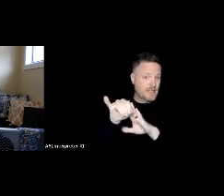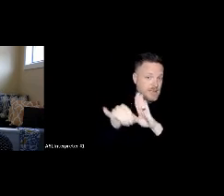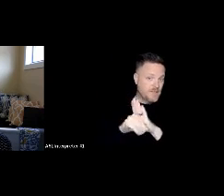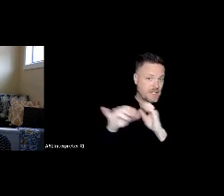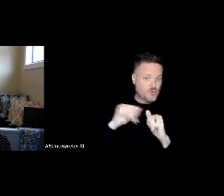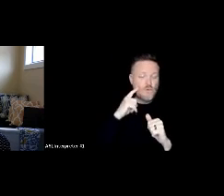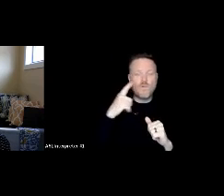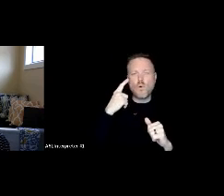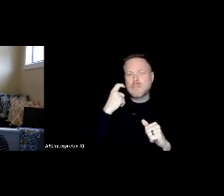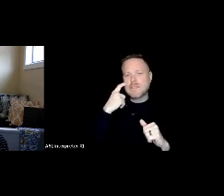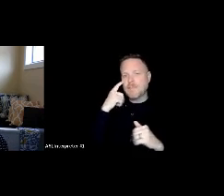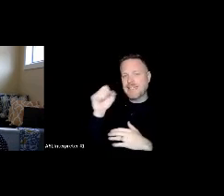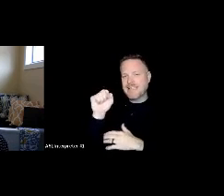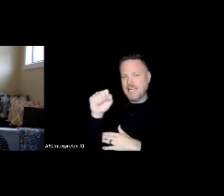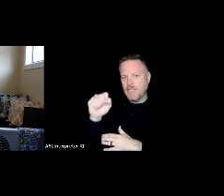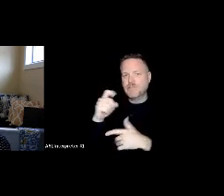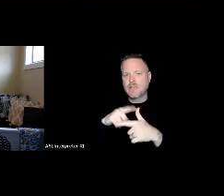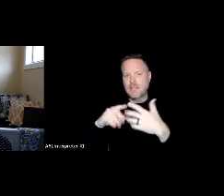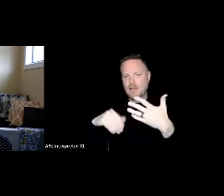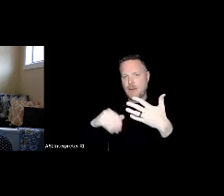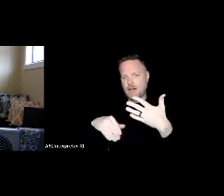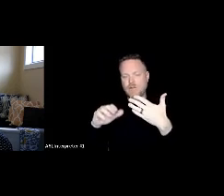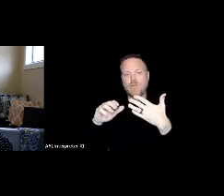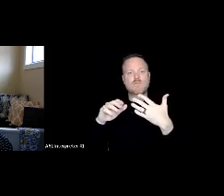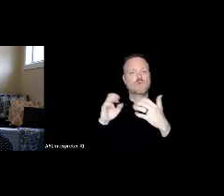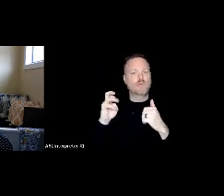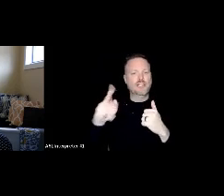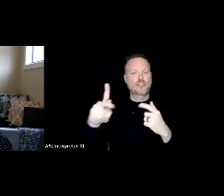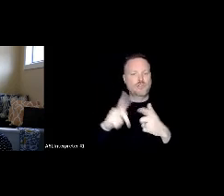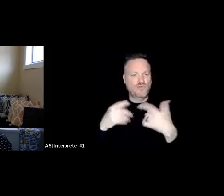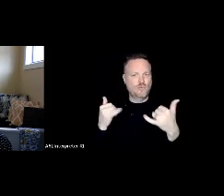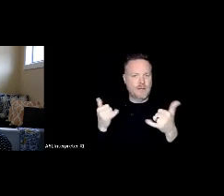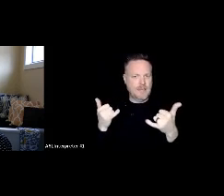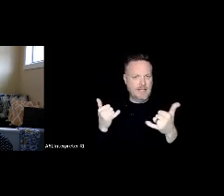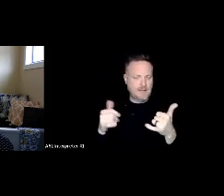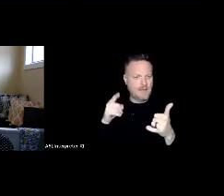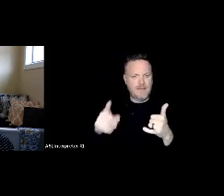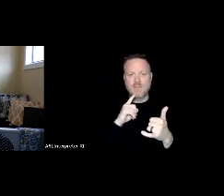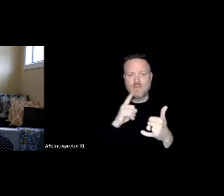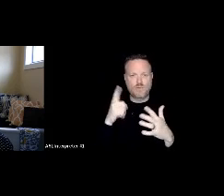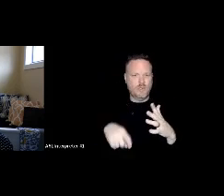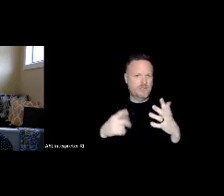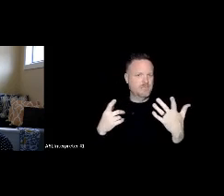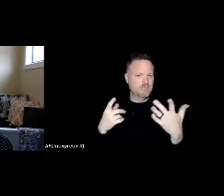concussion and then at the bottom, removal or return to play are what's usually in our law. What